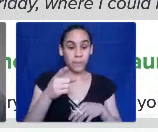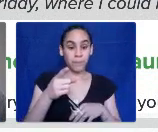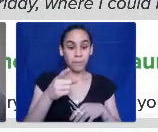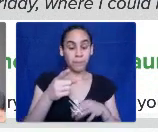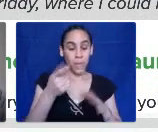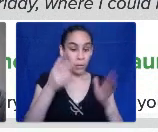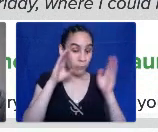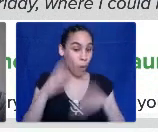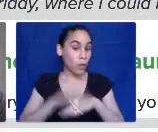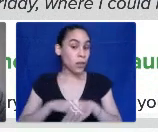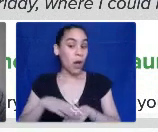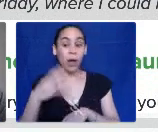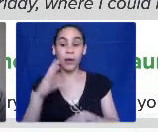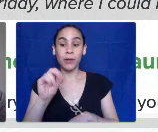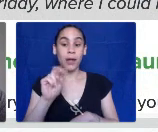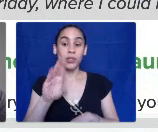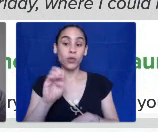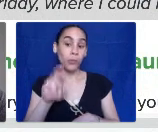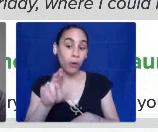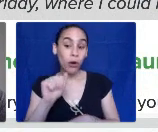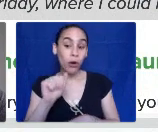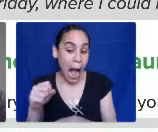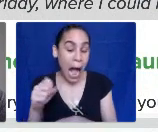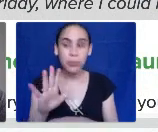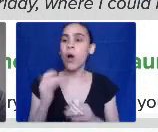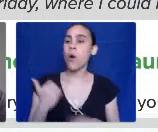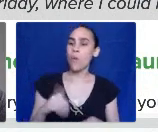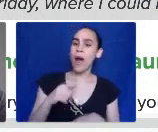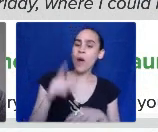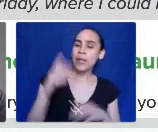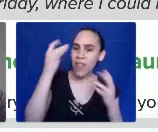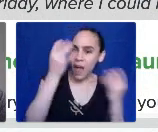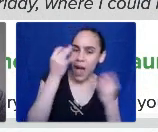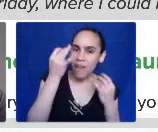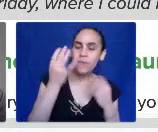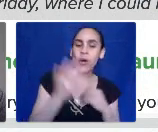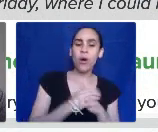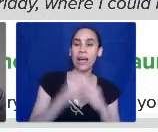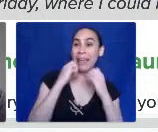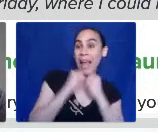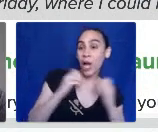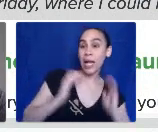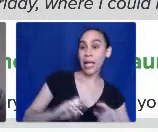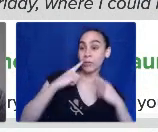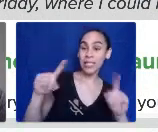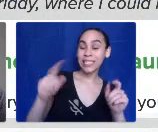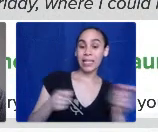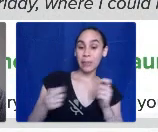right um you know thoughtful and caring customer success manager um love helping people grow their